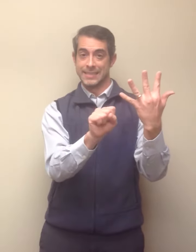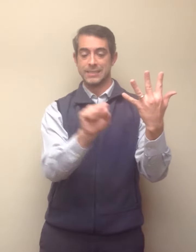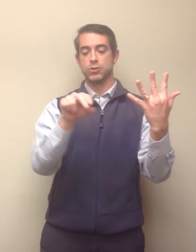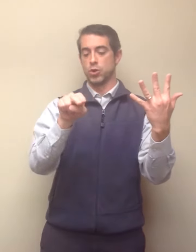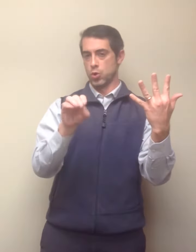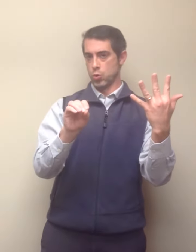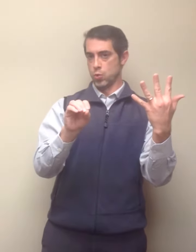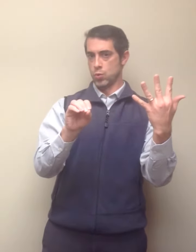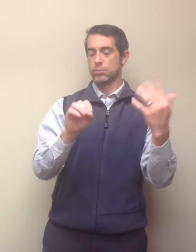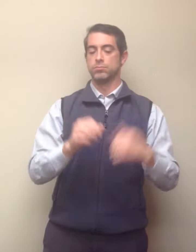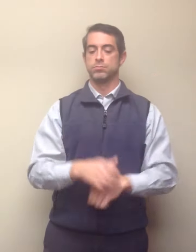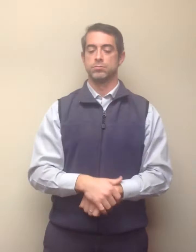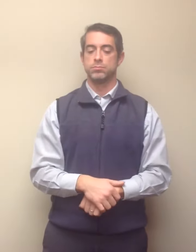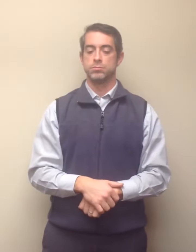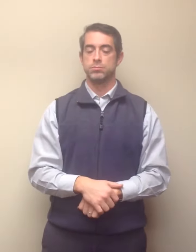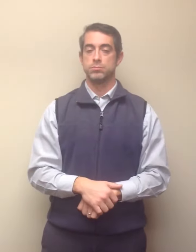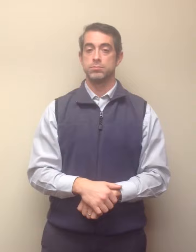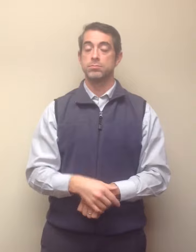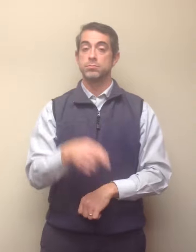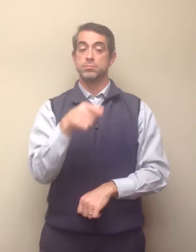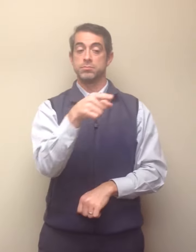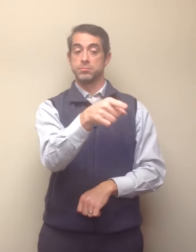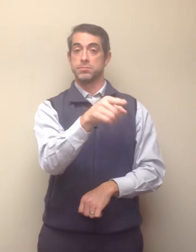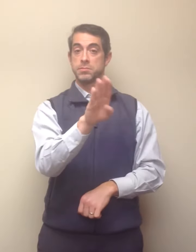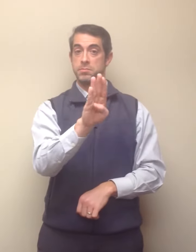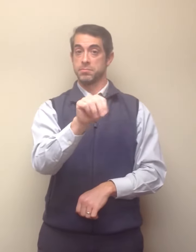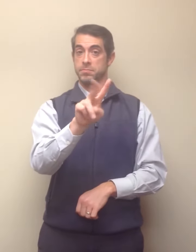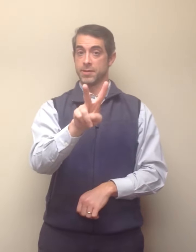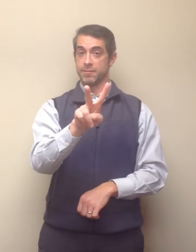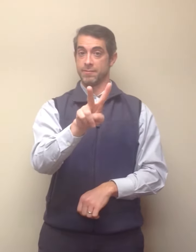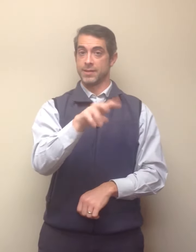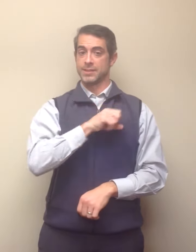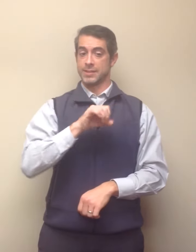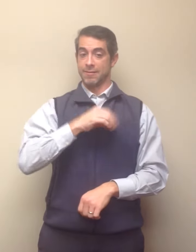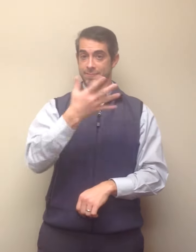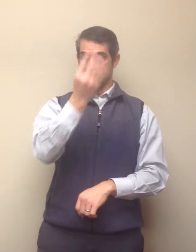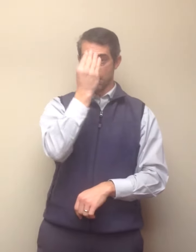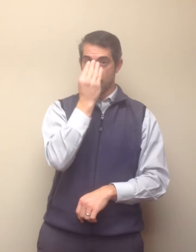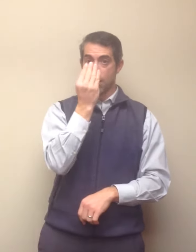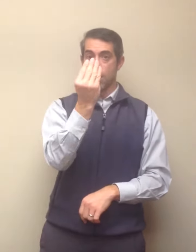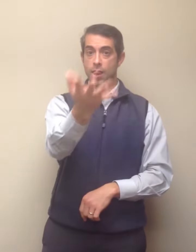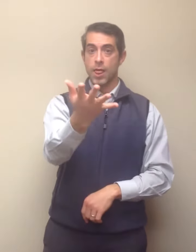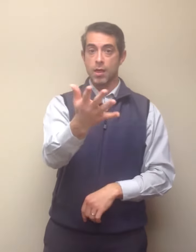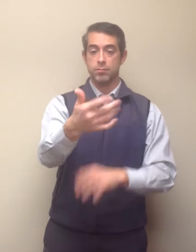Did BMV staff let you know when it was your turn to be served?